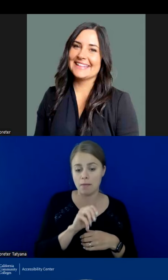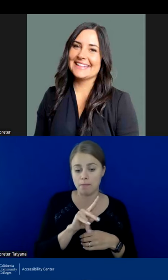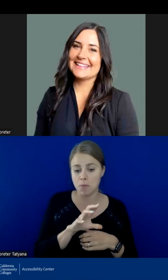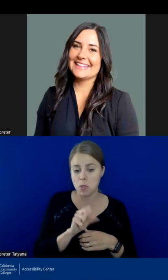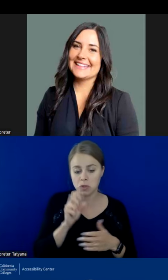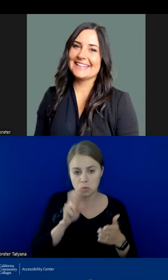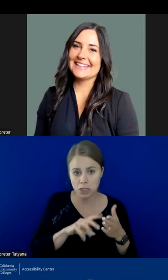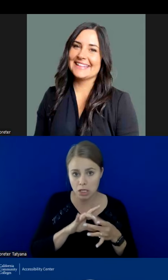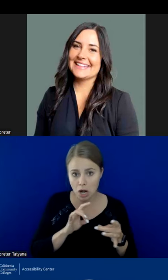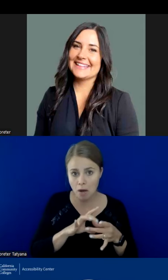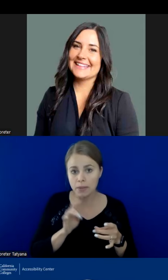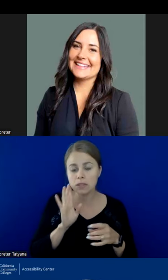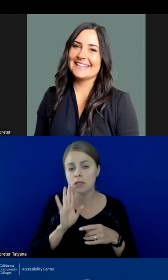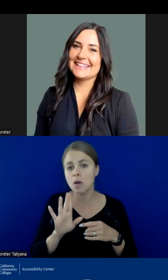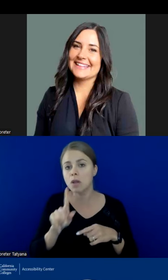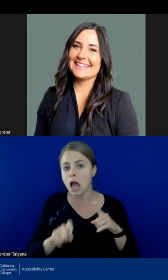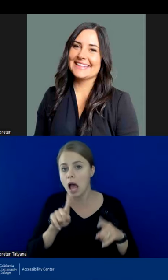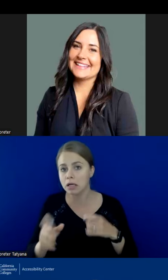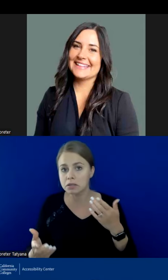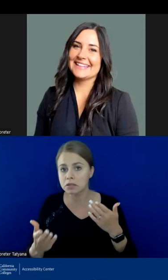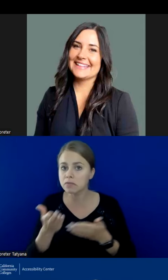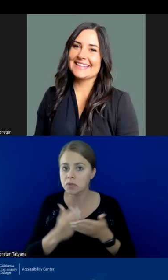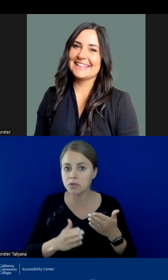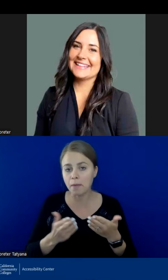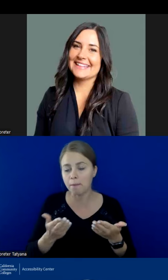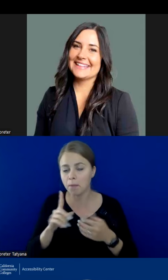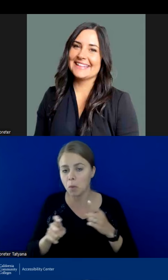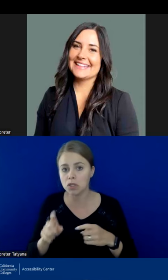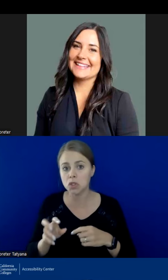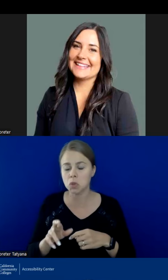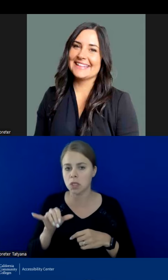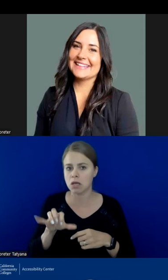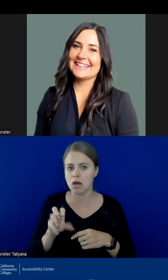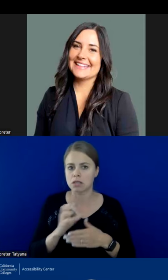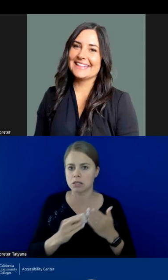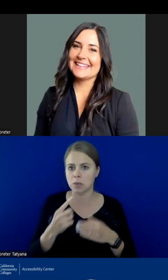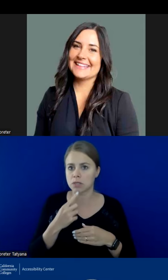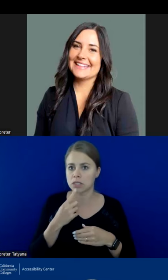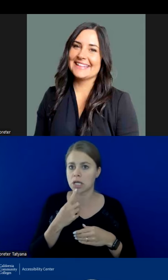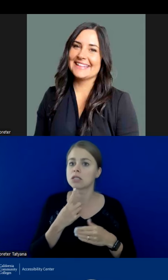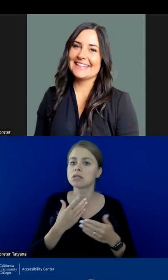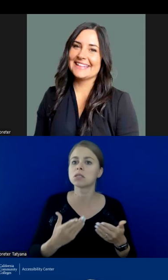I may even answer some questions. So, yes someone said that supposedly alternative text